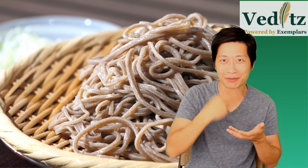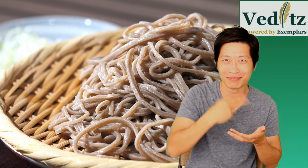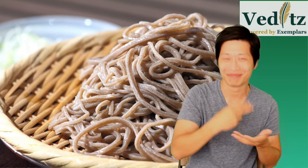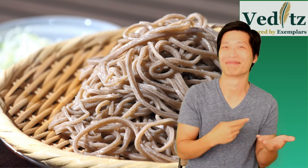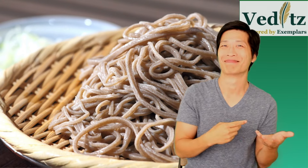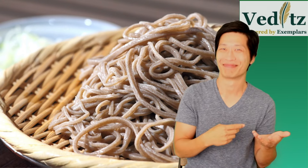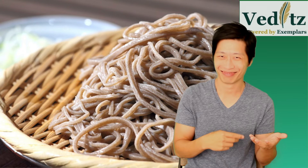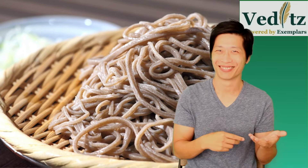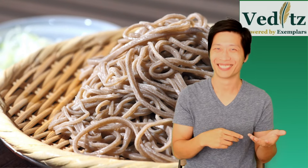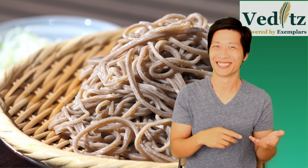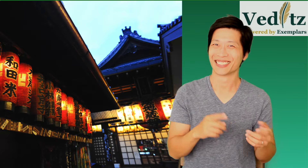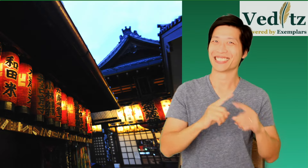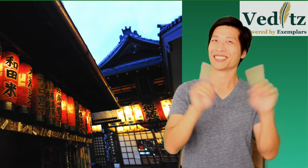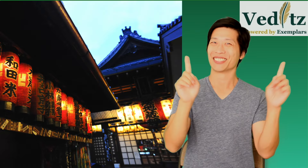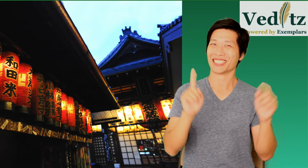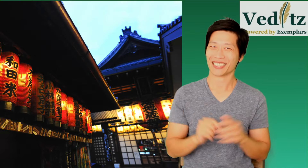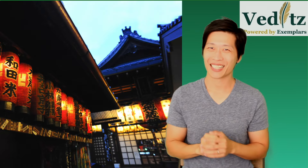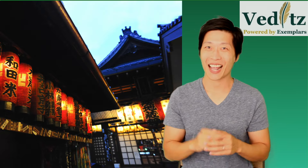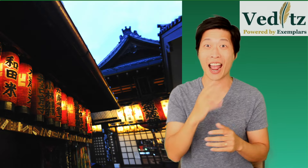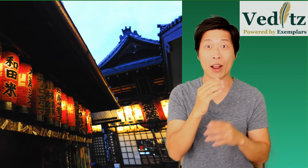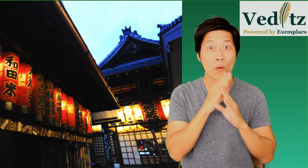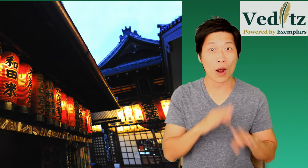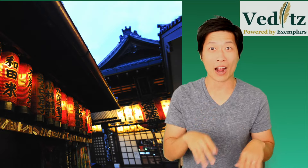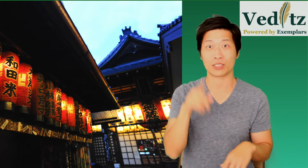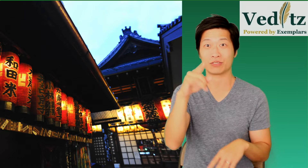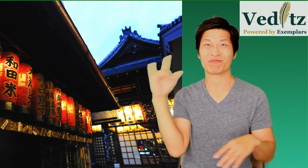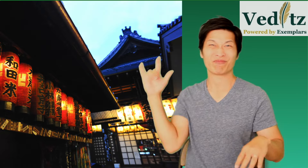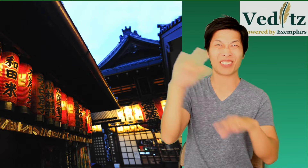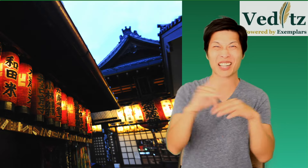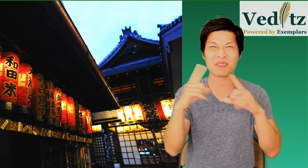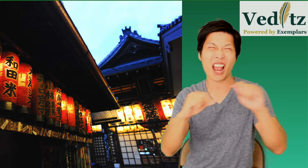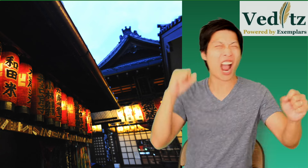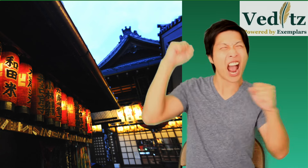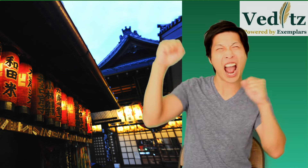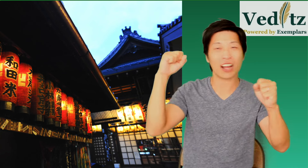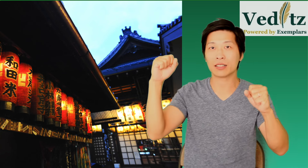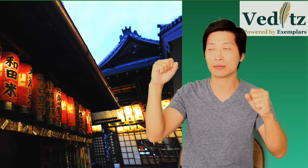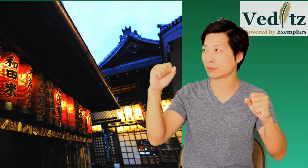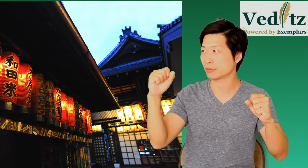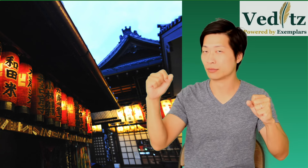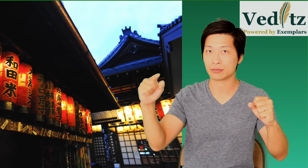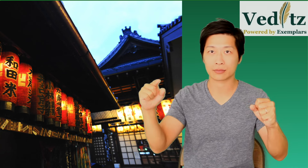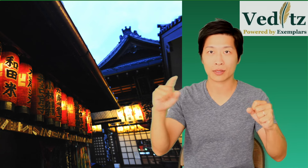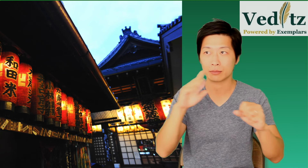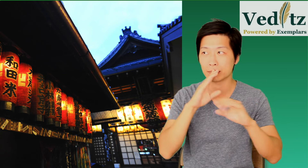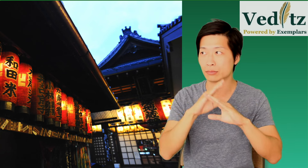different and it's super quiet so you go to Japan on New Year's Day, you're thinking of some party celebration it's